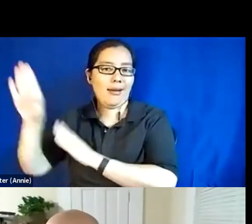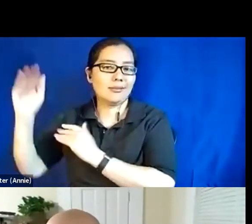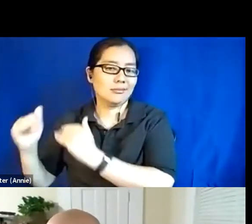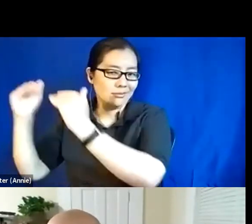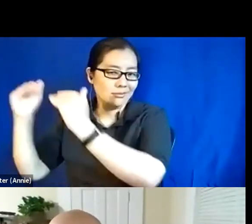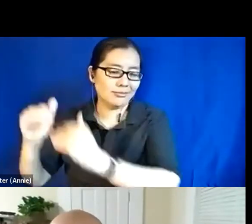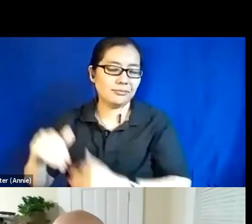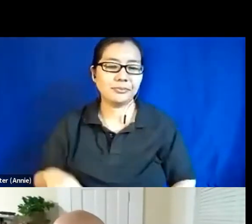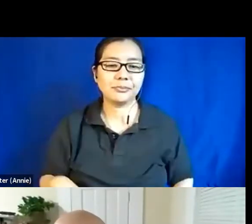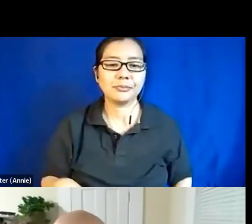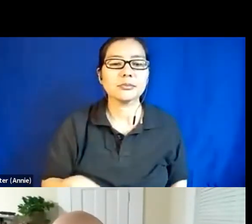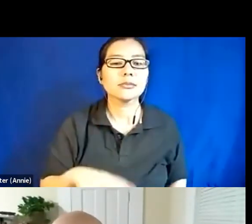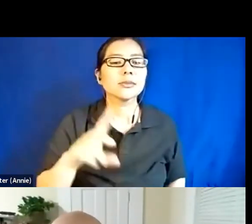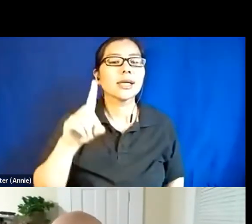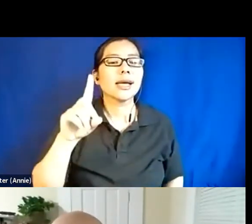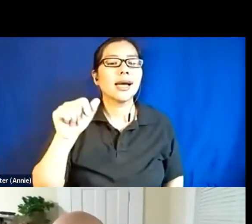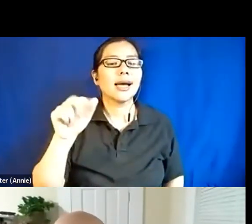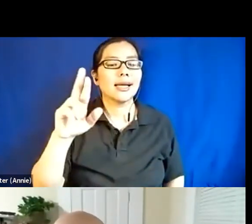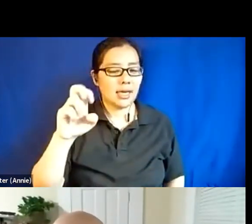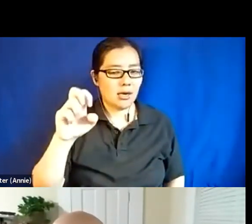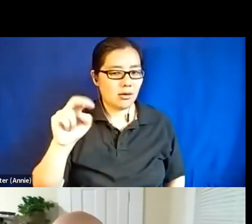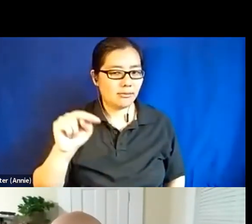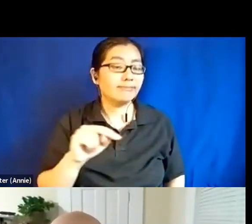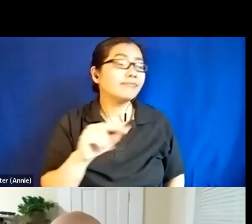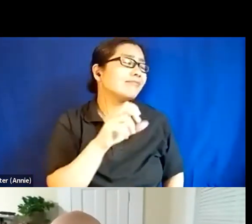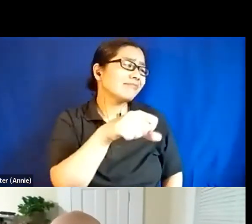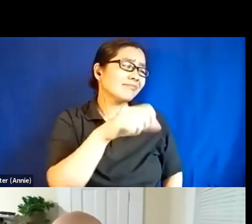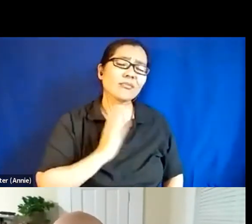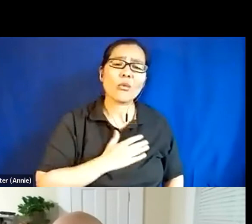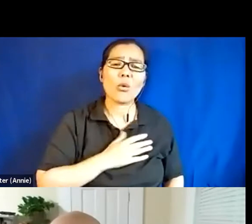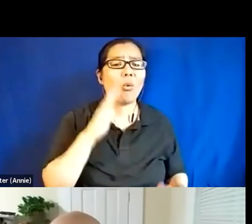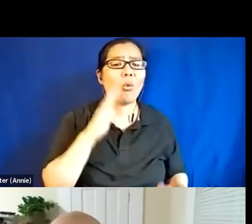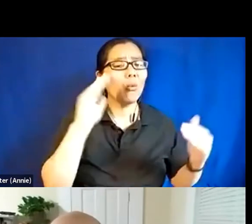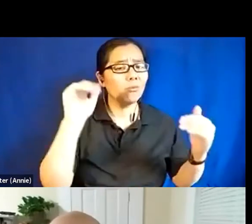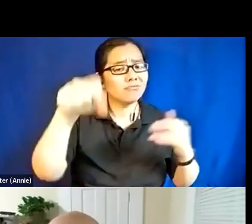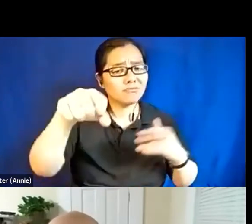That's our hope. Is that we can we're not going to actually